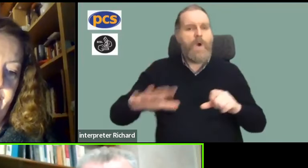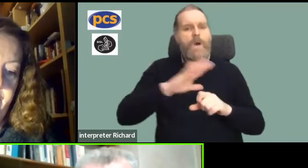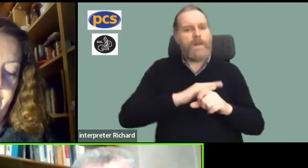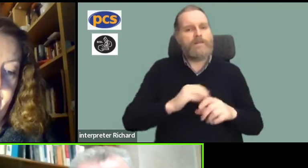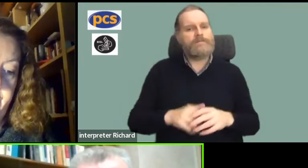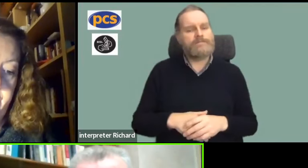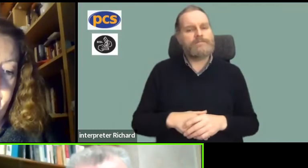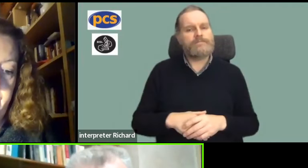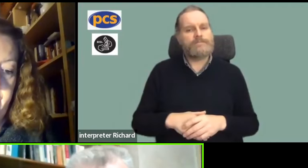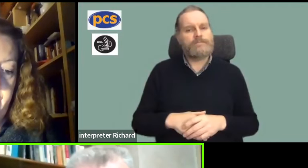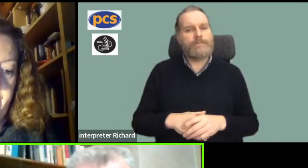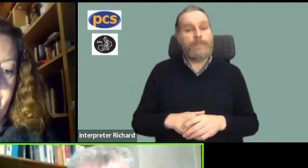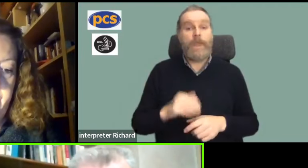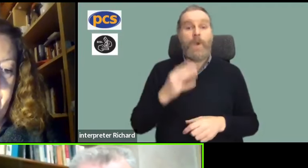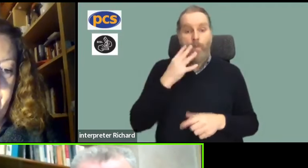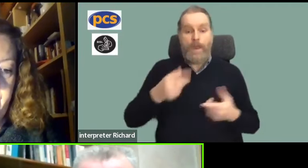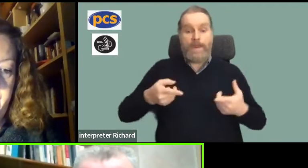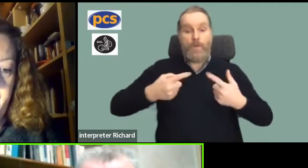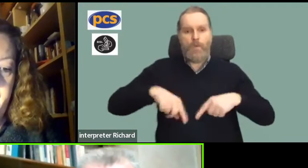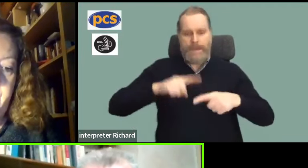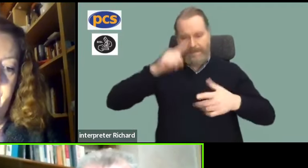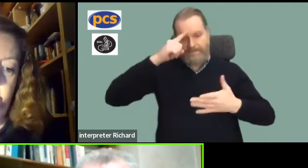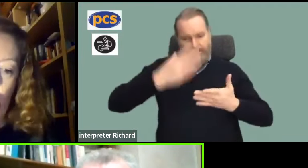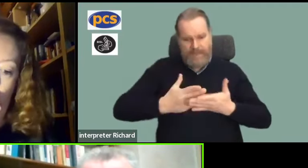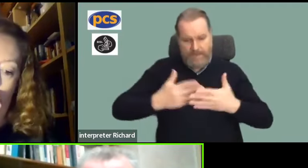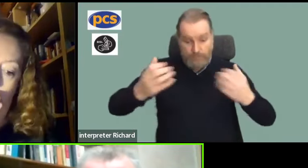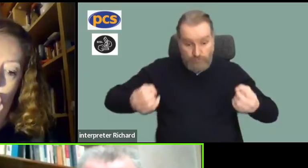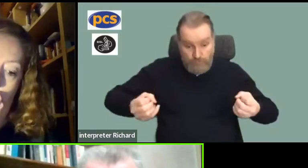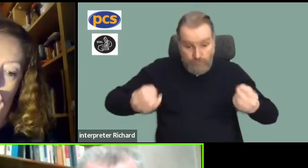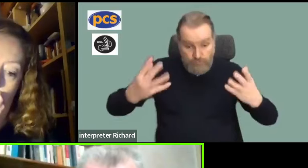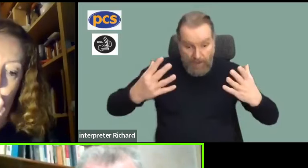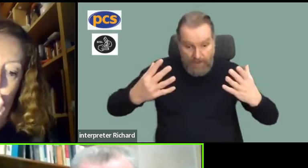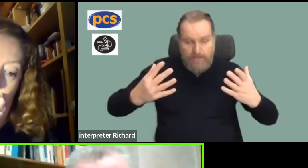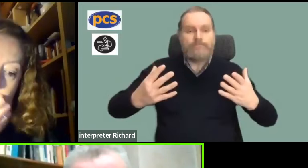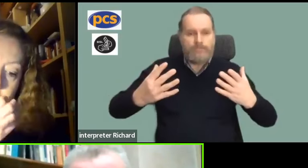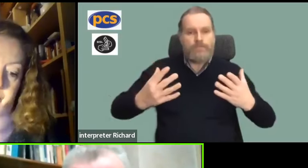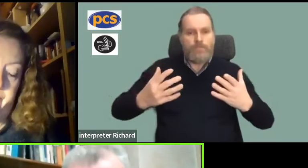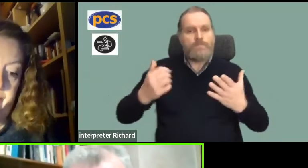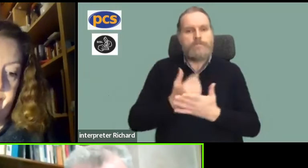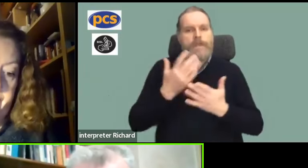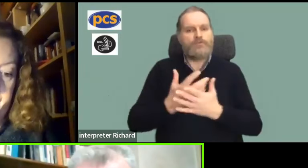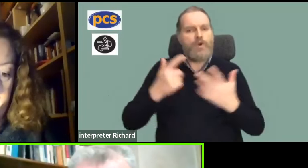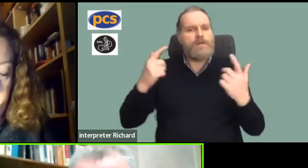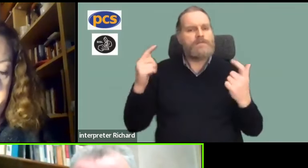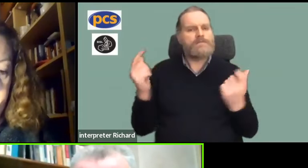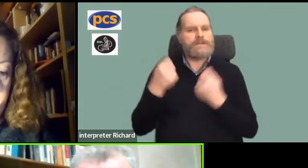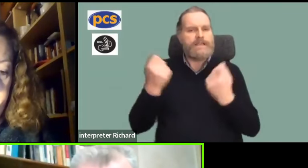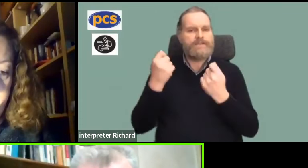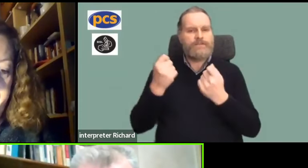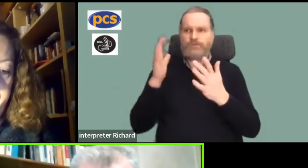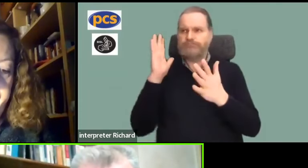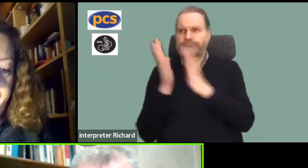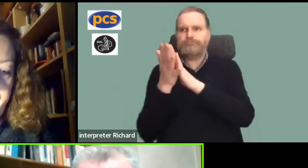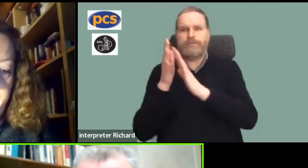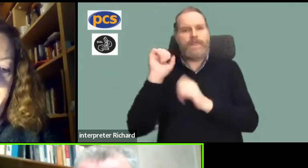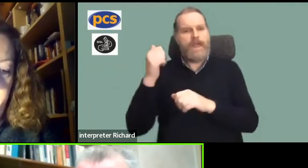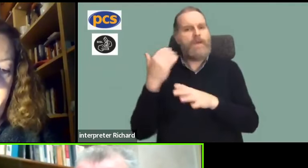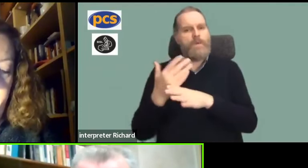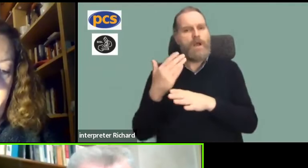concessions to us as anywhere else. which is which is why, when we call action, we have to make sure that that it is a is as successful as possible. we